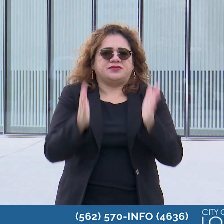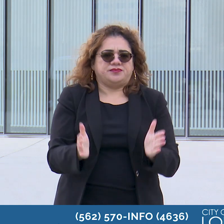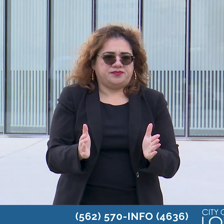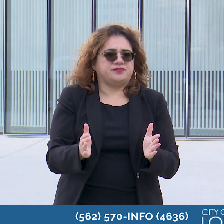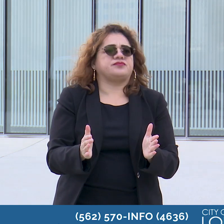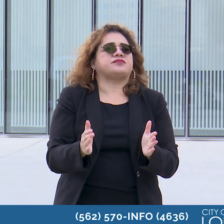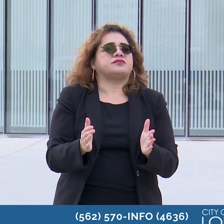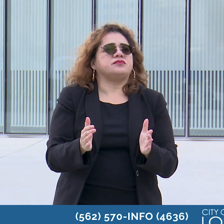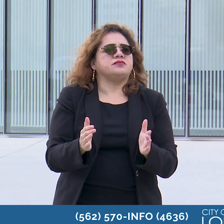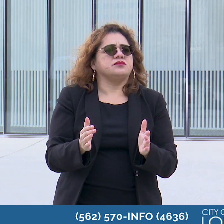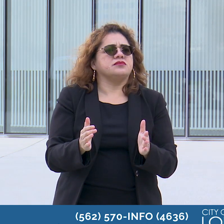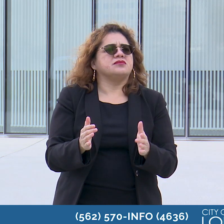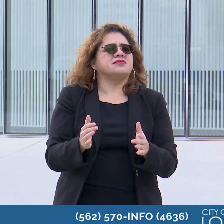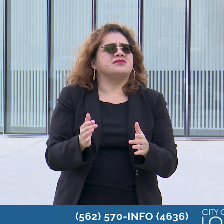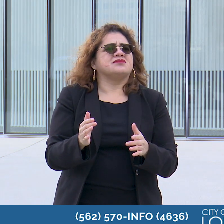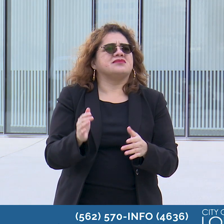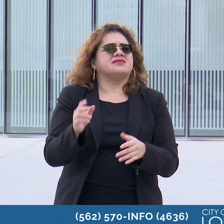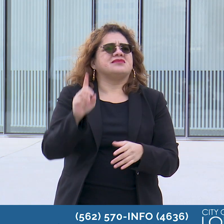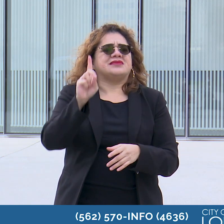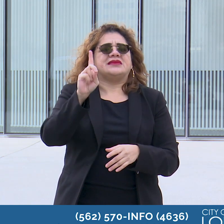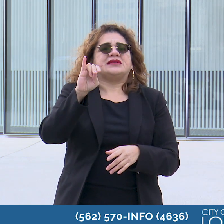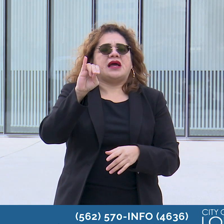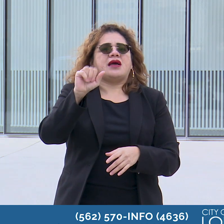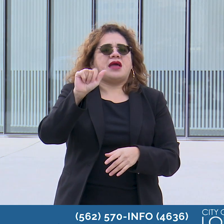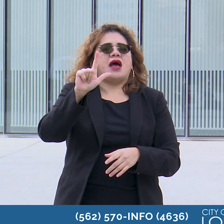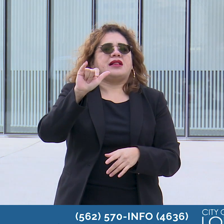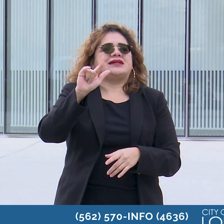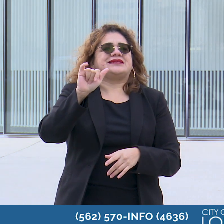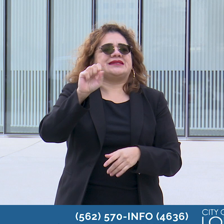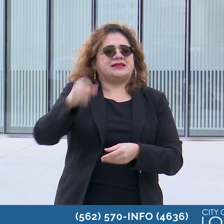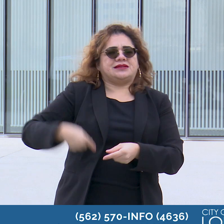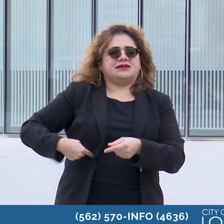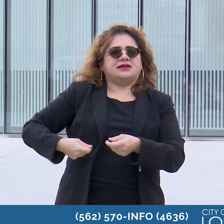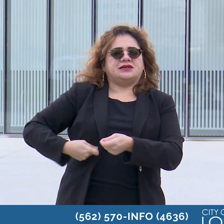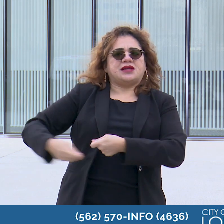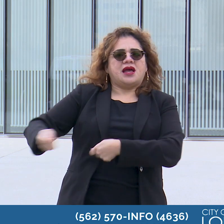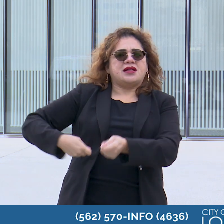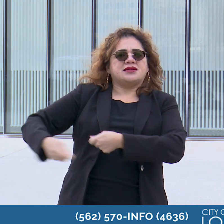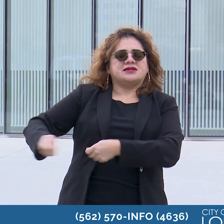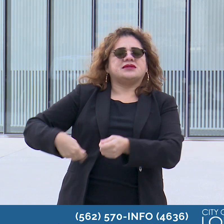will also be given a vaccine as well as paramedics and EMTs.